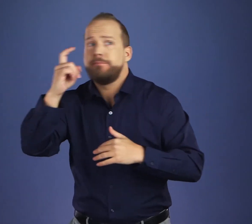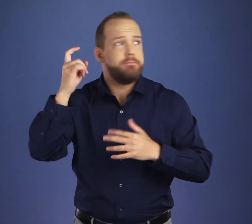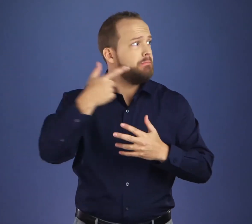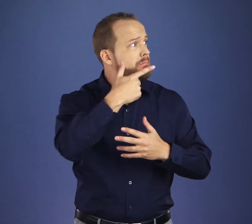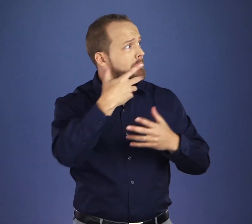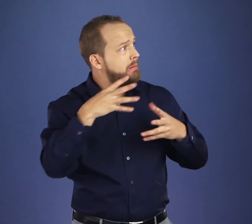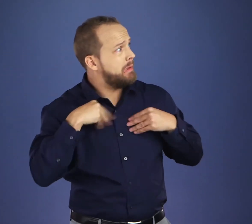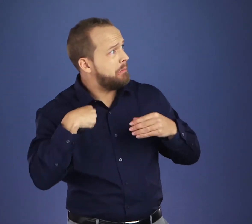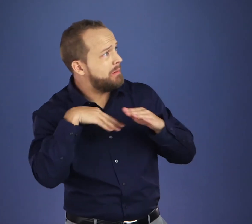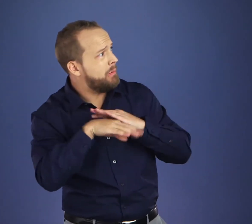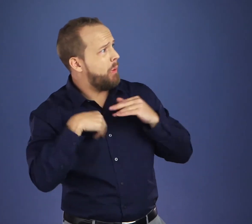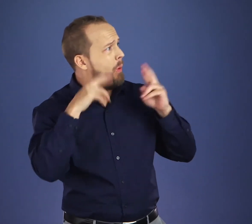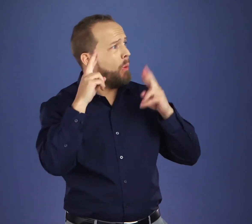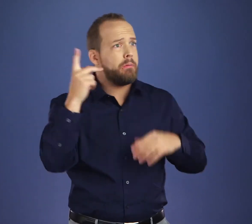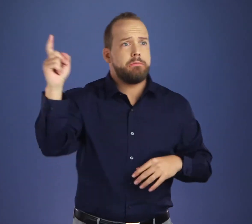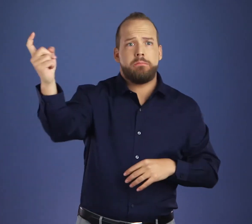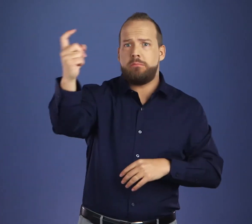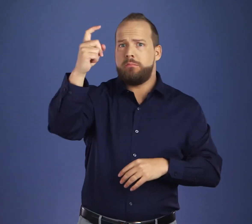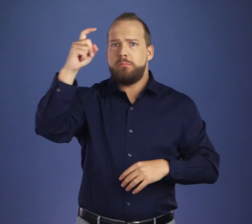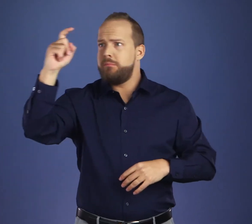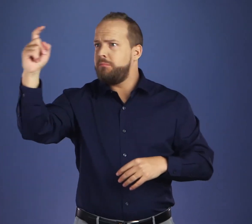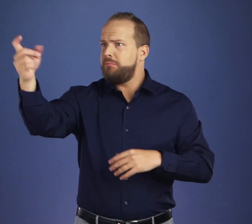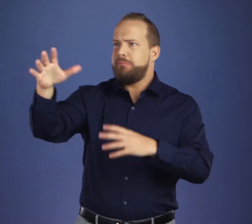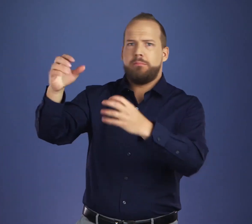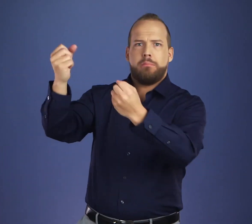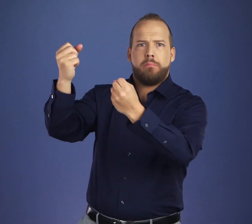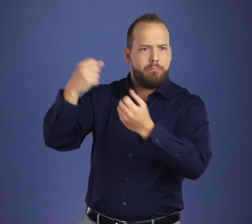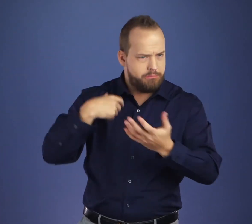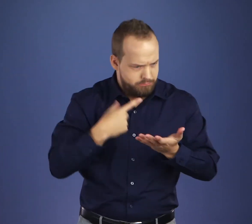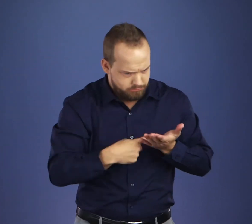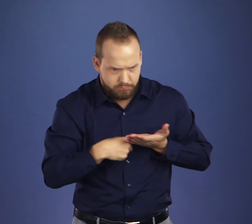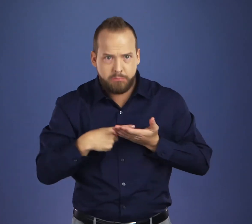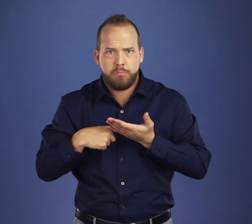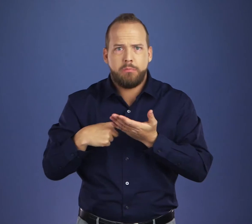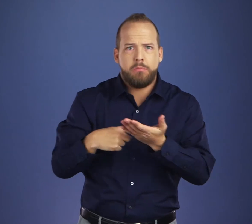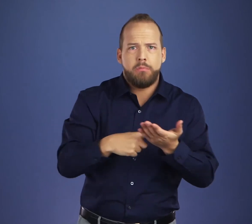So went the discussion while the newcomer’s fate hung in the balance.